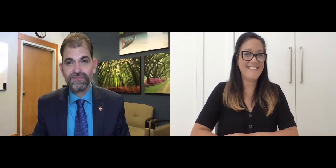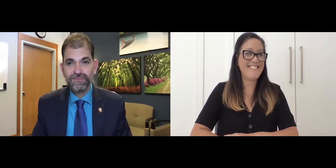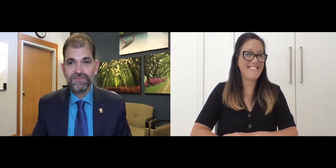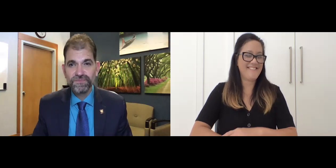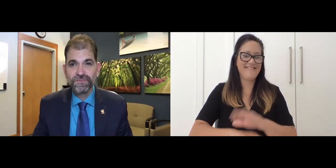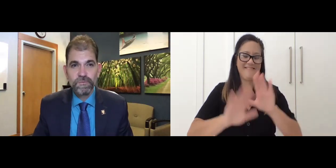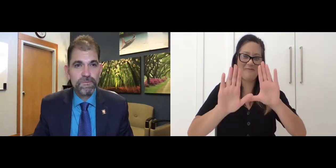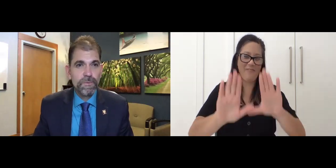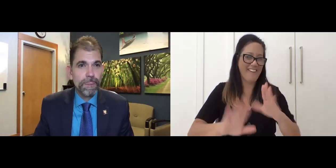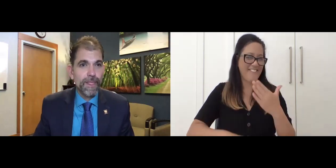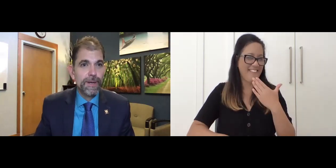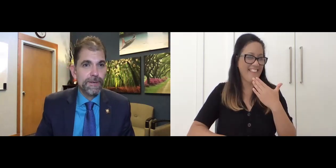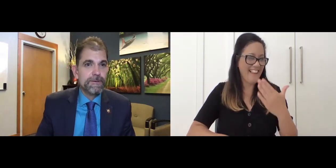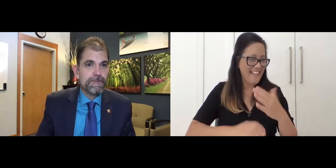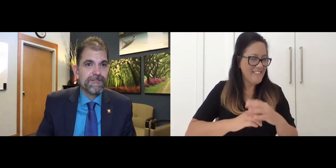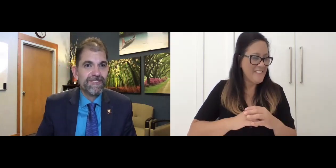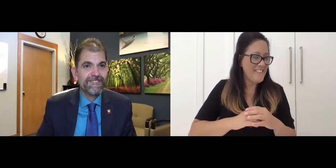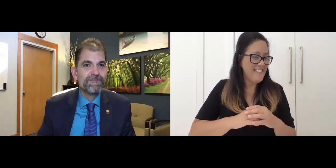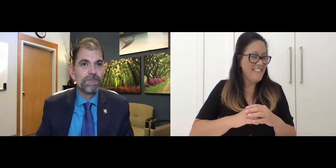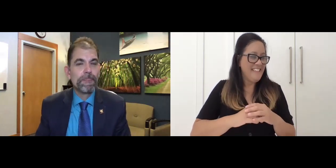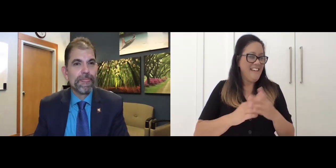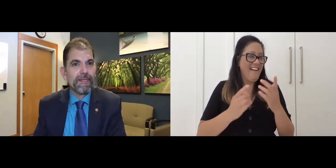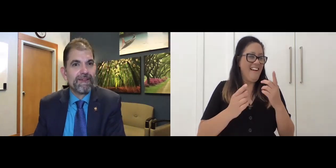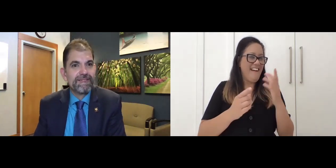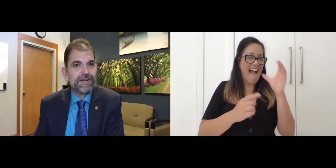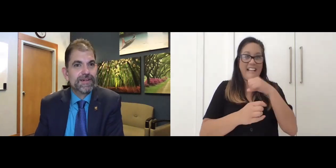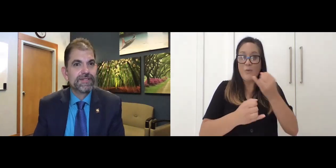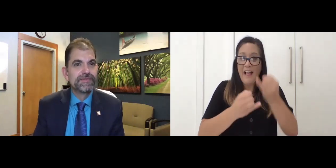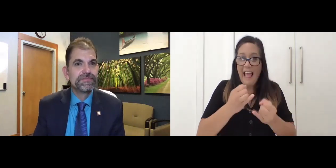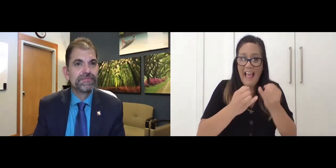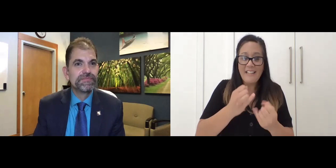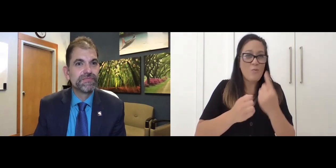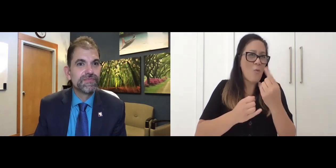AMPHL has been. Thank you.